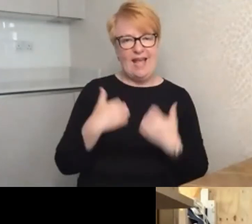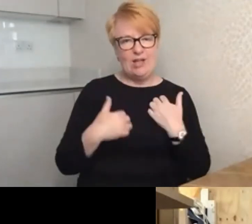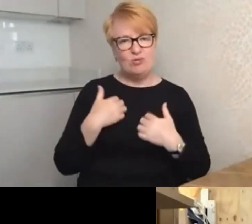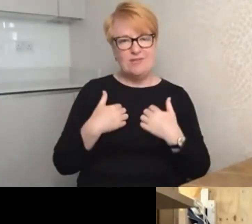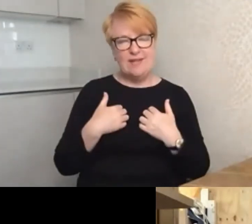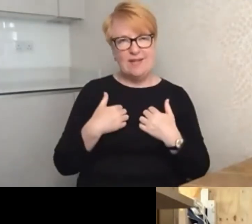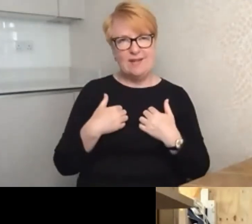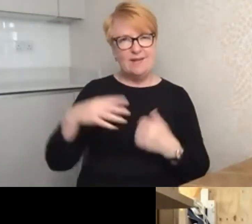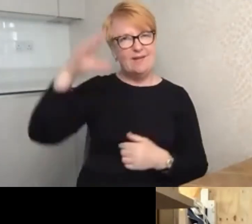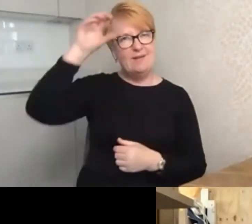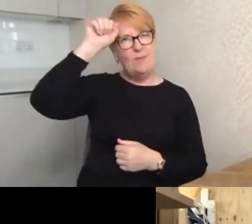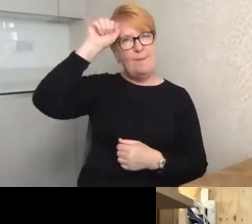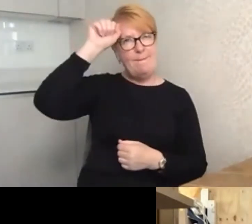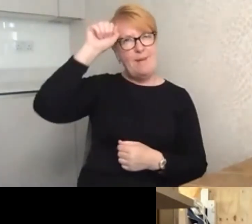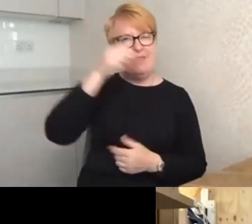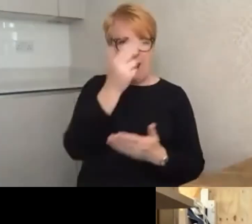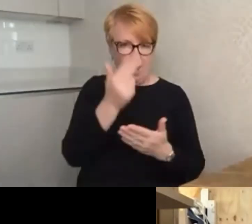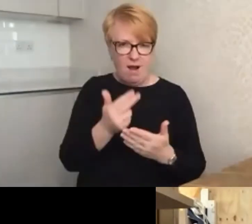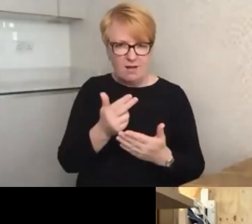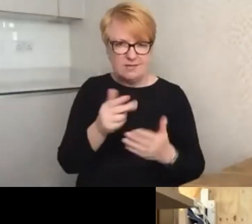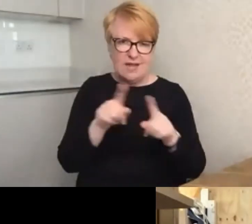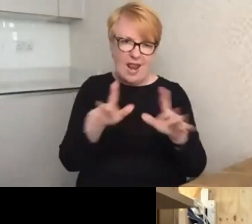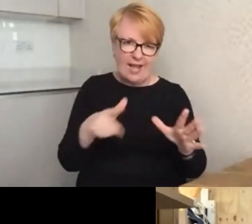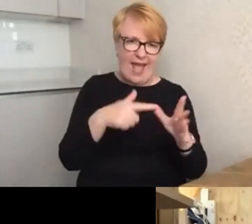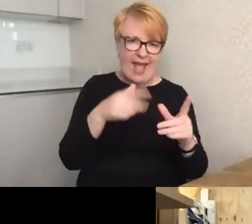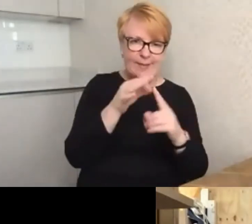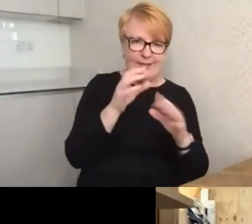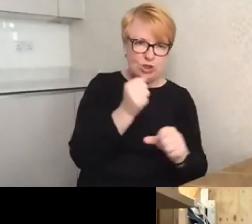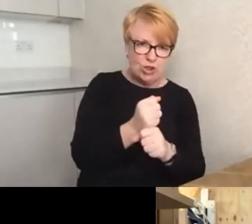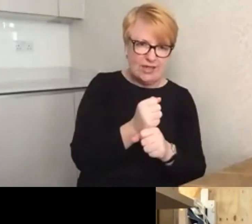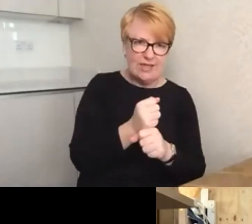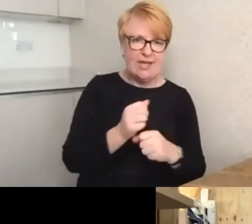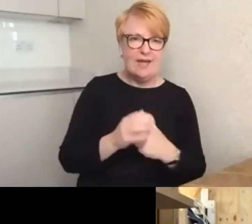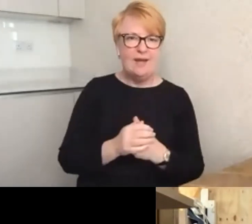the sort of art ones like APG, and you know, and Martha Rosler and stuff,